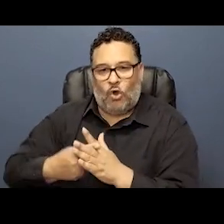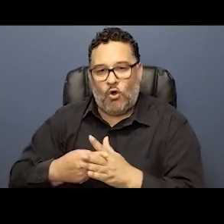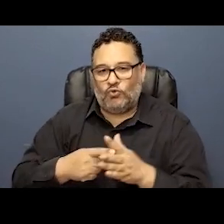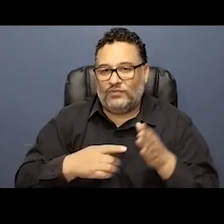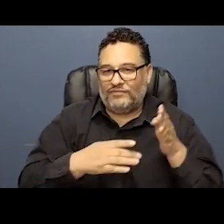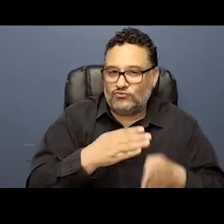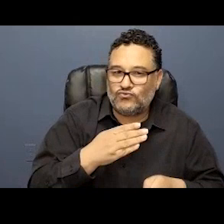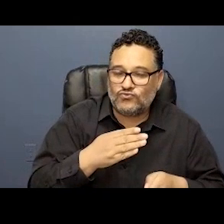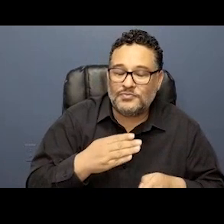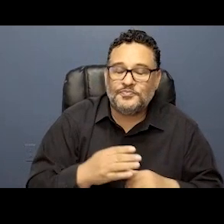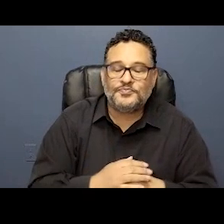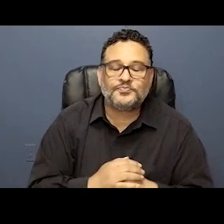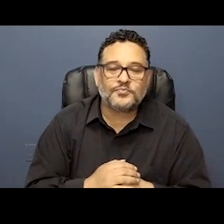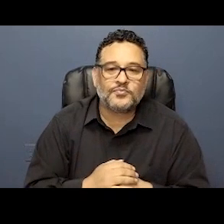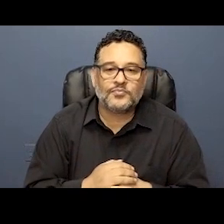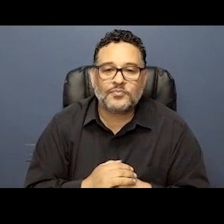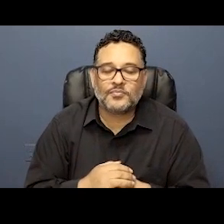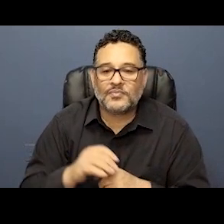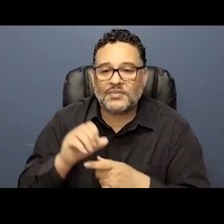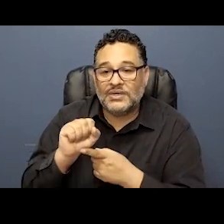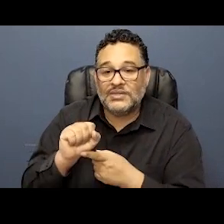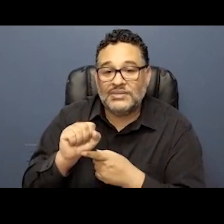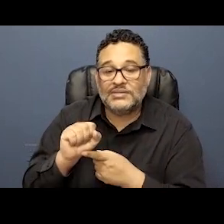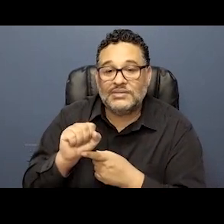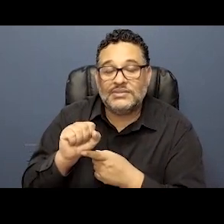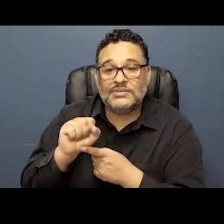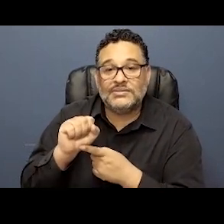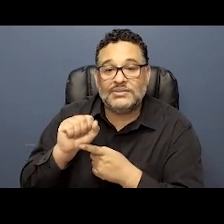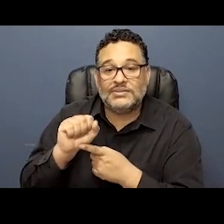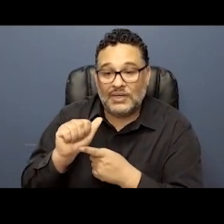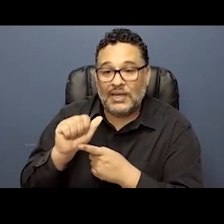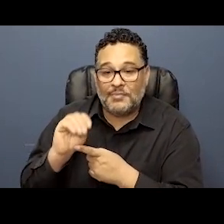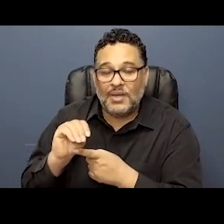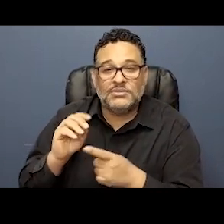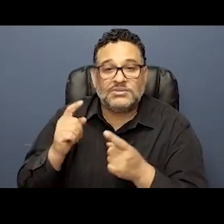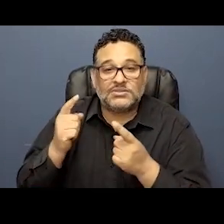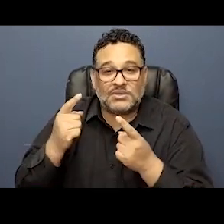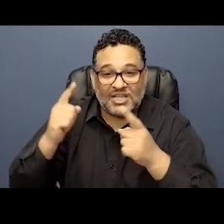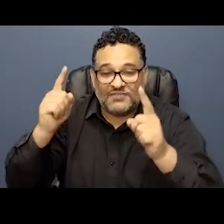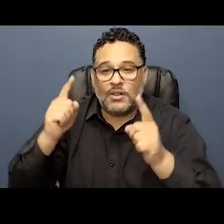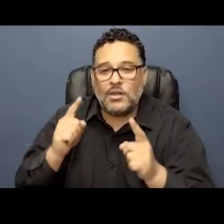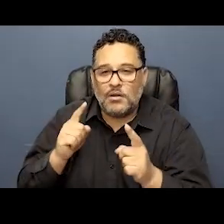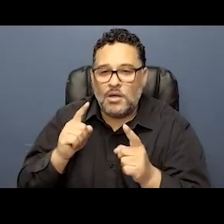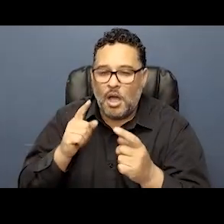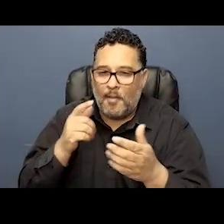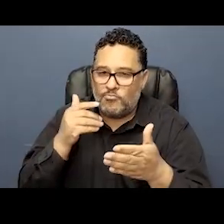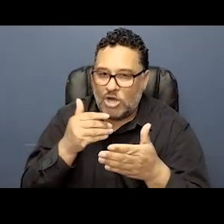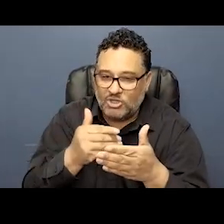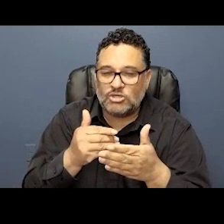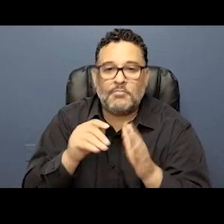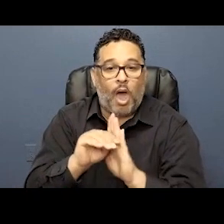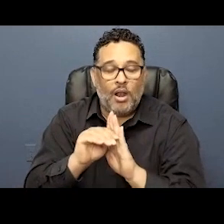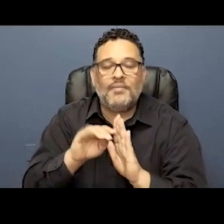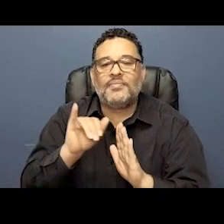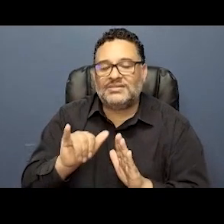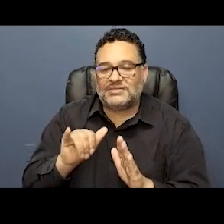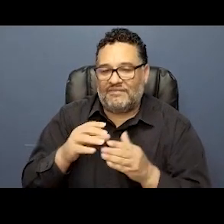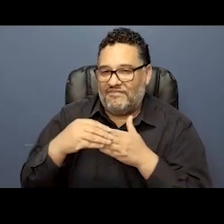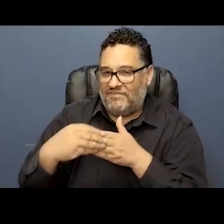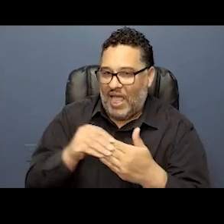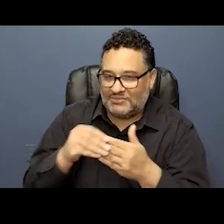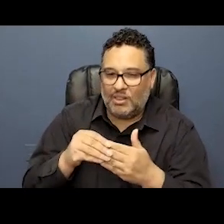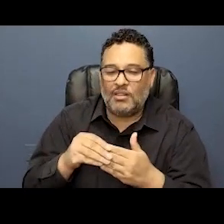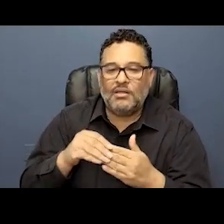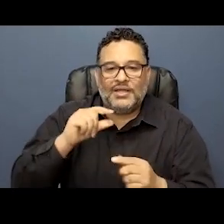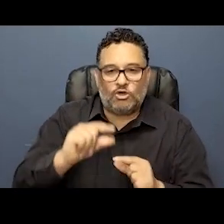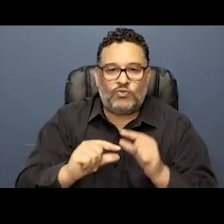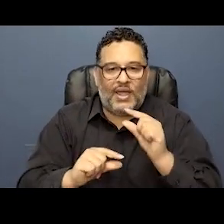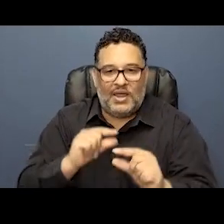Whereas SAM, or Successive Approximation Model, is a flexible, iterative approach that encourages